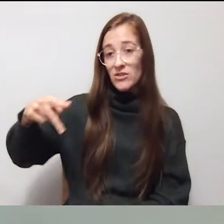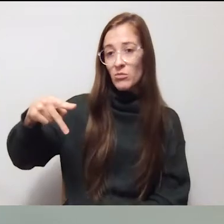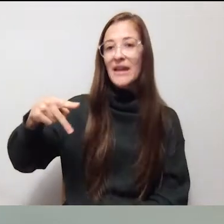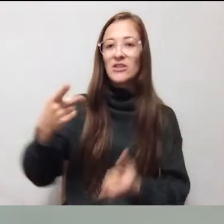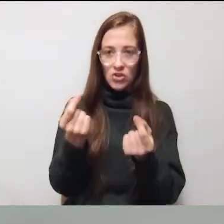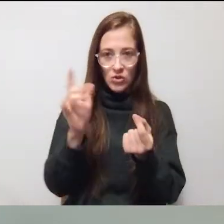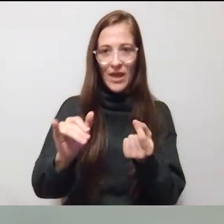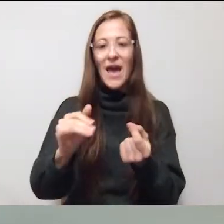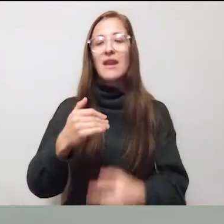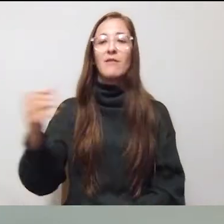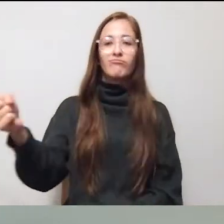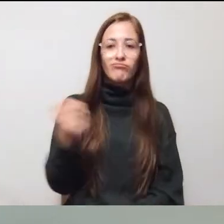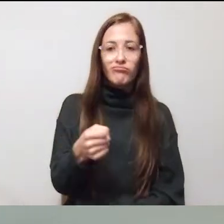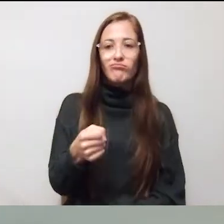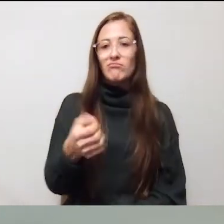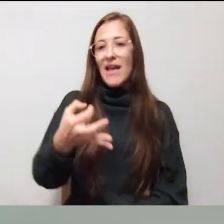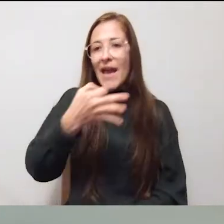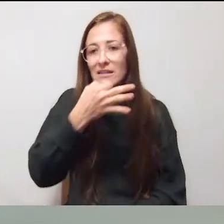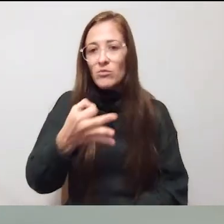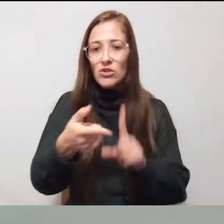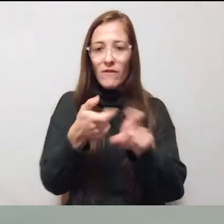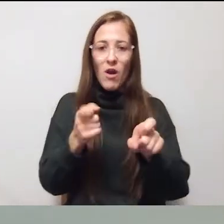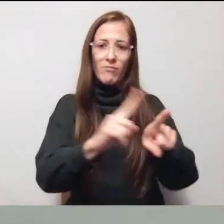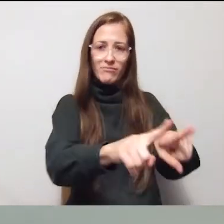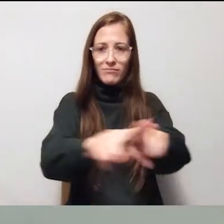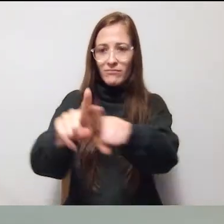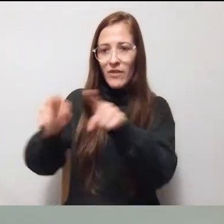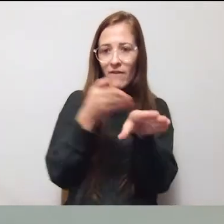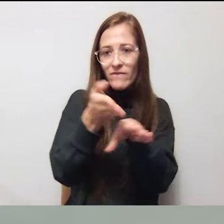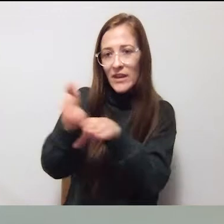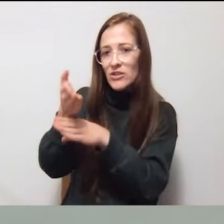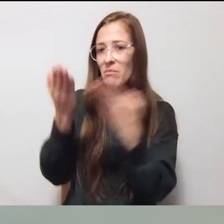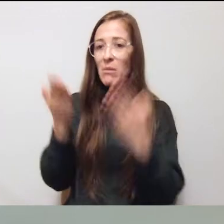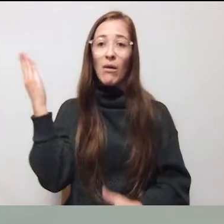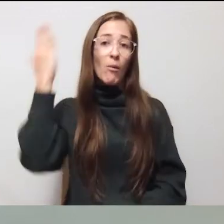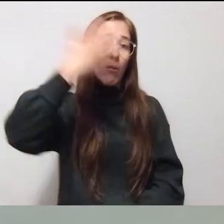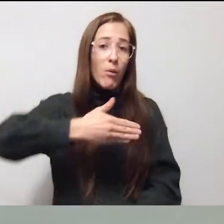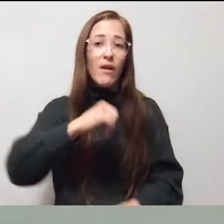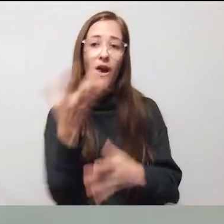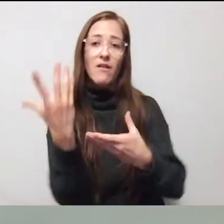is to bring in subject matter experts from various fields that you might not even think touch the aging population,